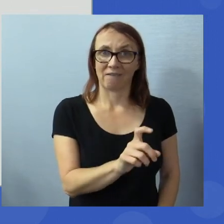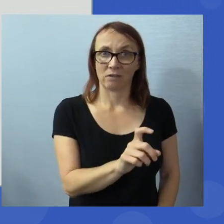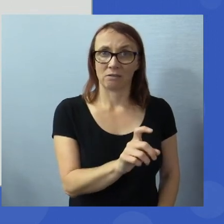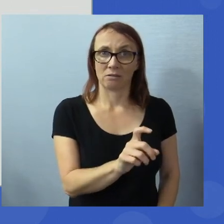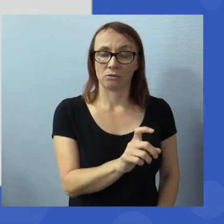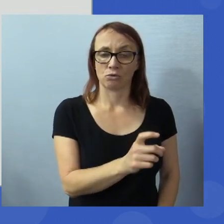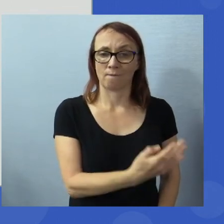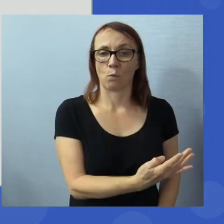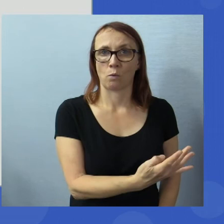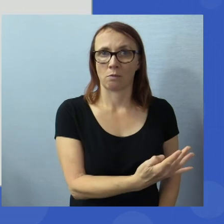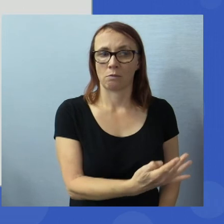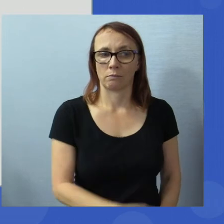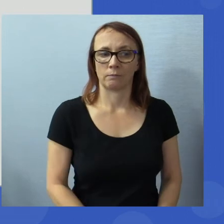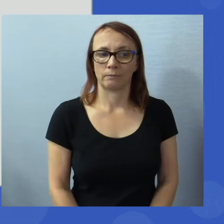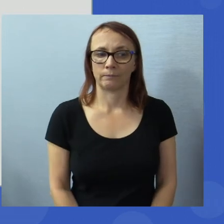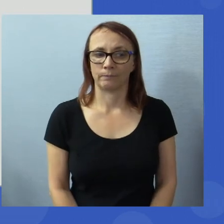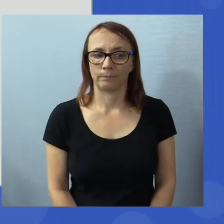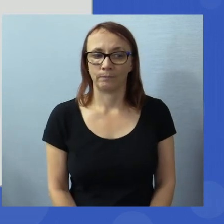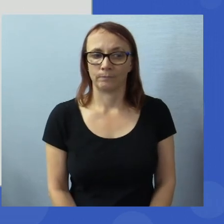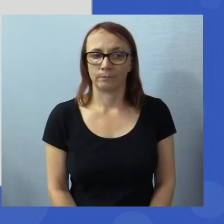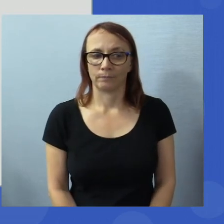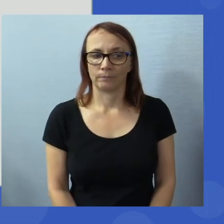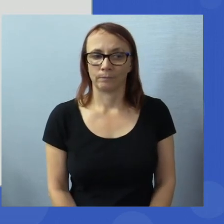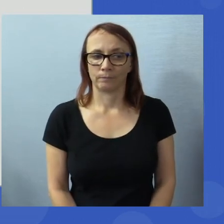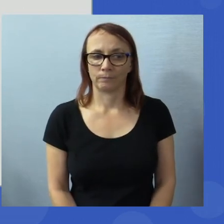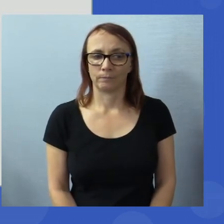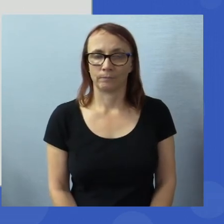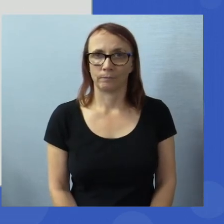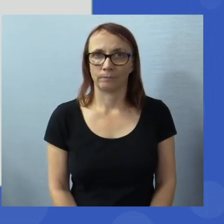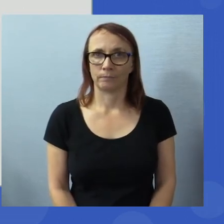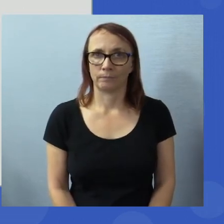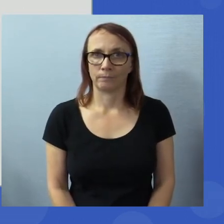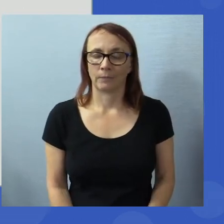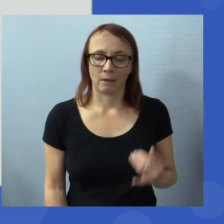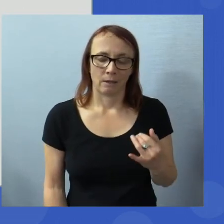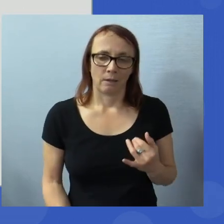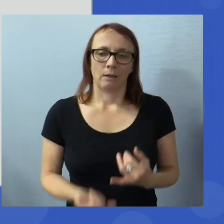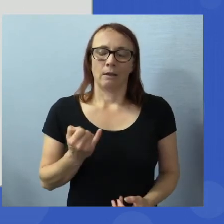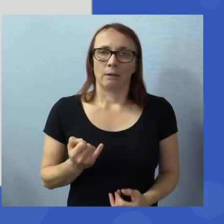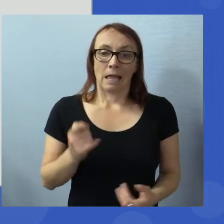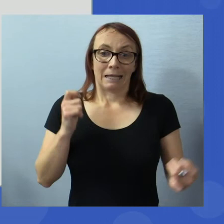and 4 percent strongly disagree and finally changed the economic balance by